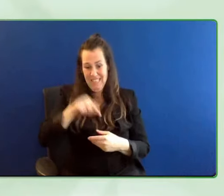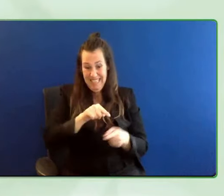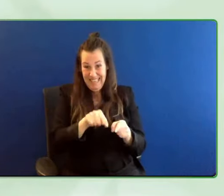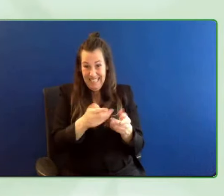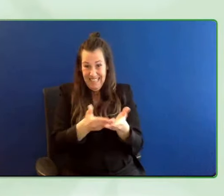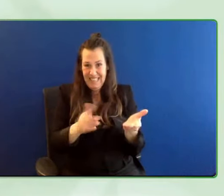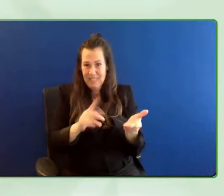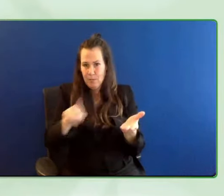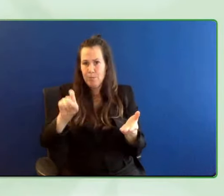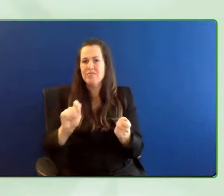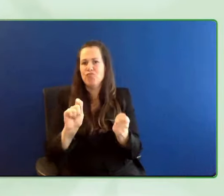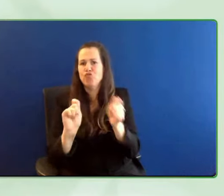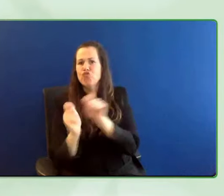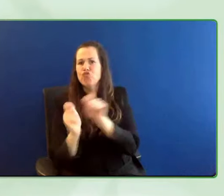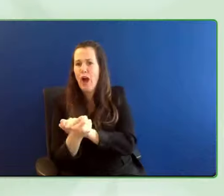world. Thank you again.